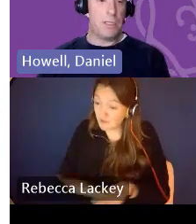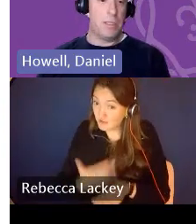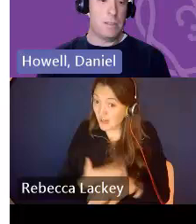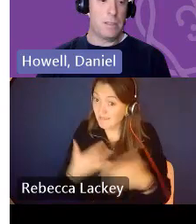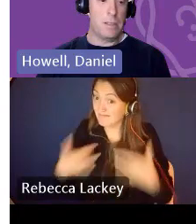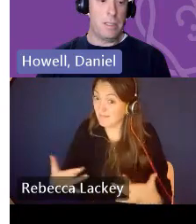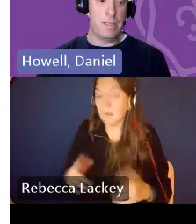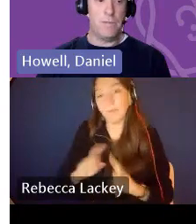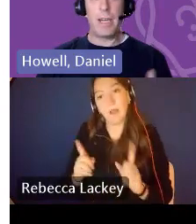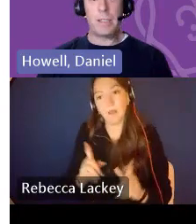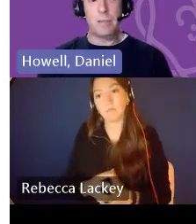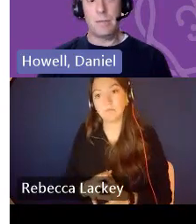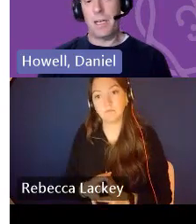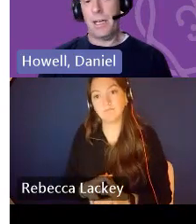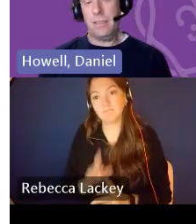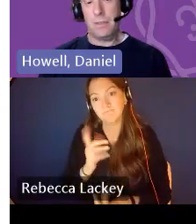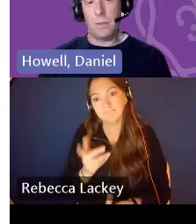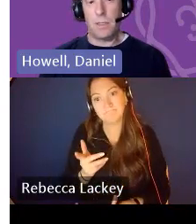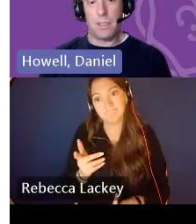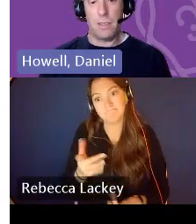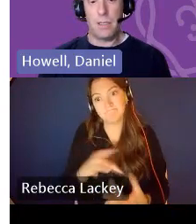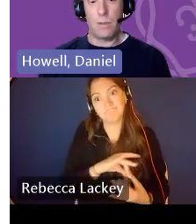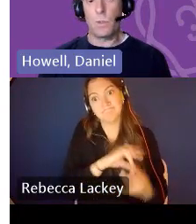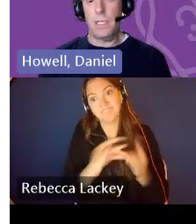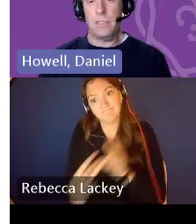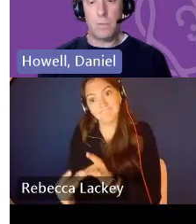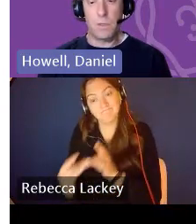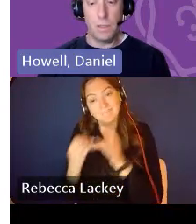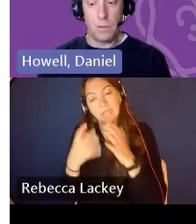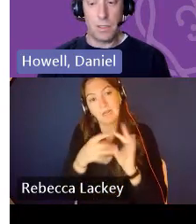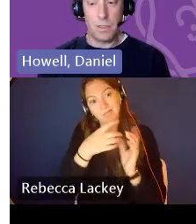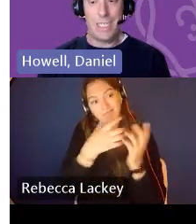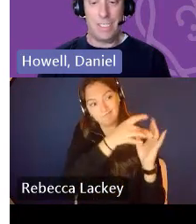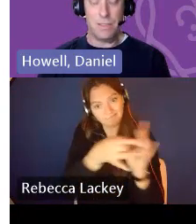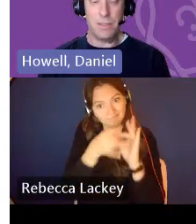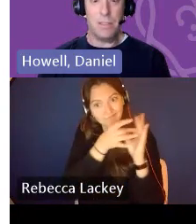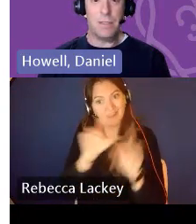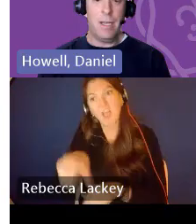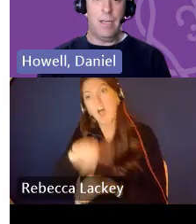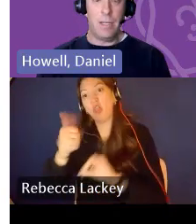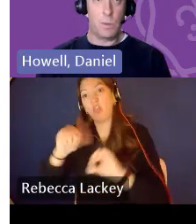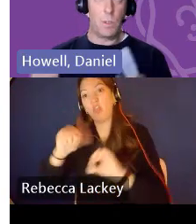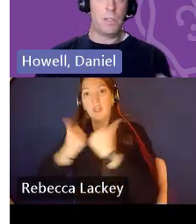uh but it is in fact tied to a lot of that coordination with those other agencies as